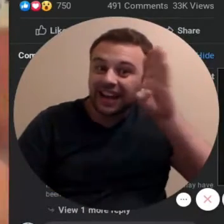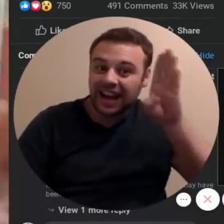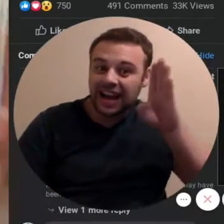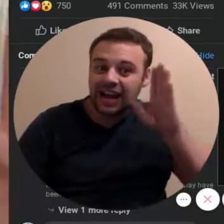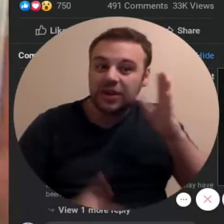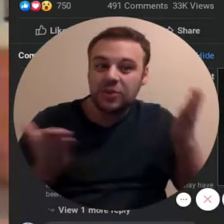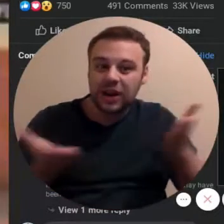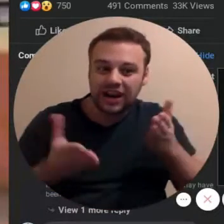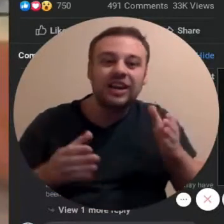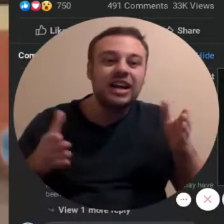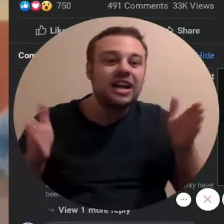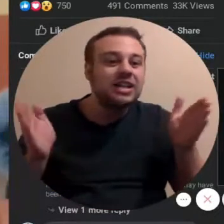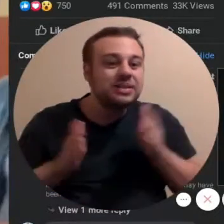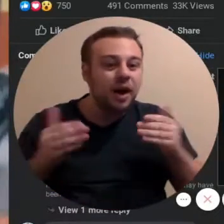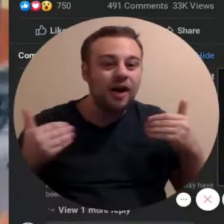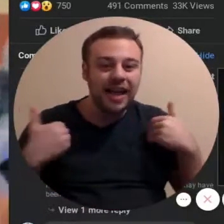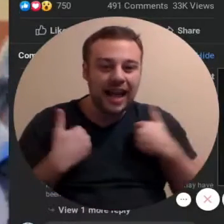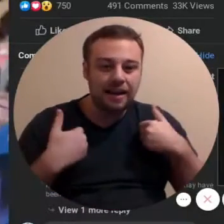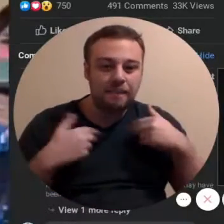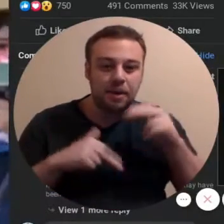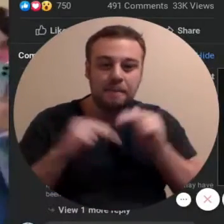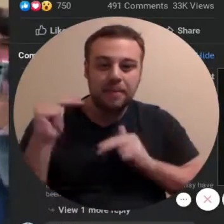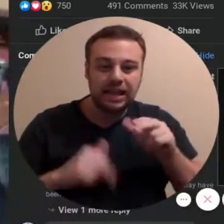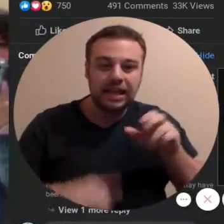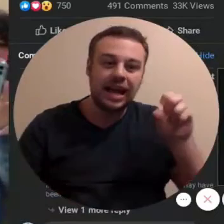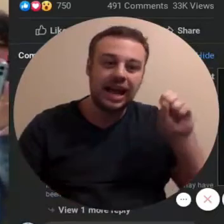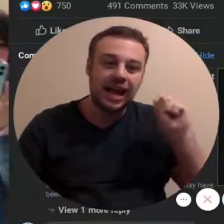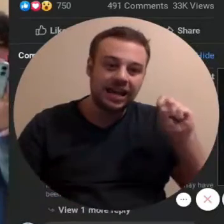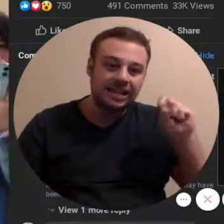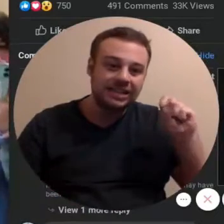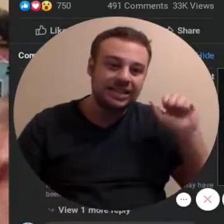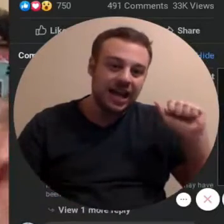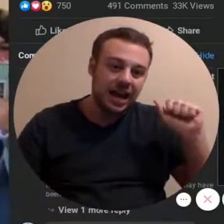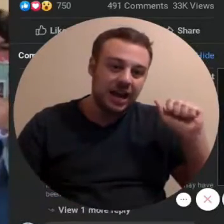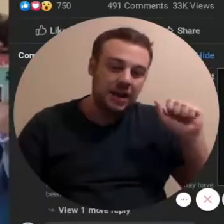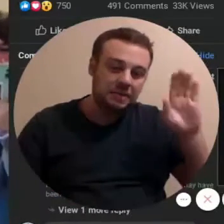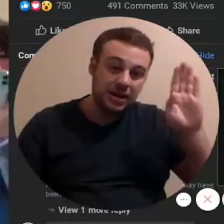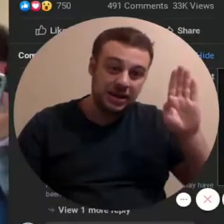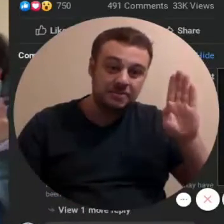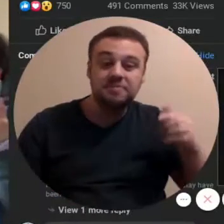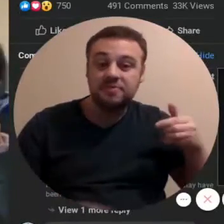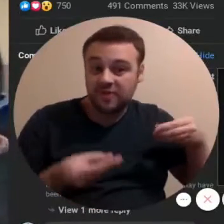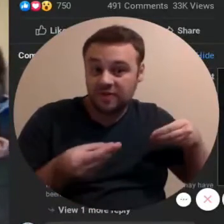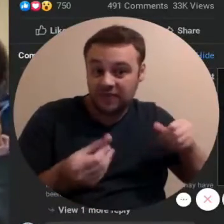to be feeding our sloth, but I do want to introduce you to our zany crew down here.